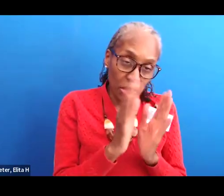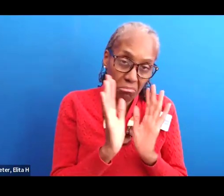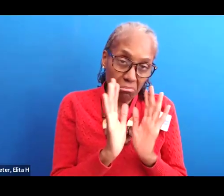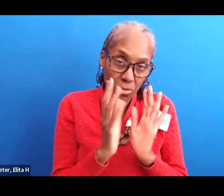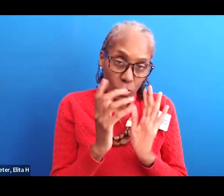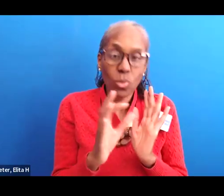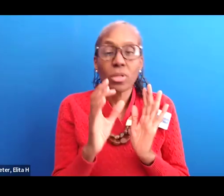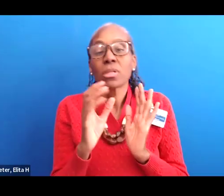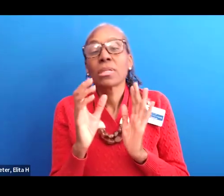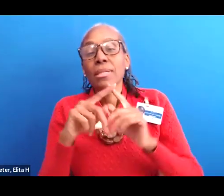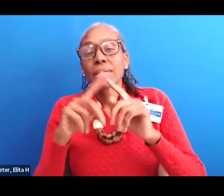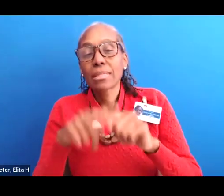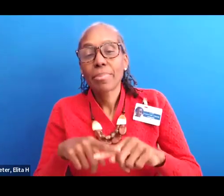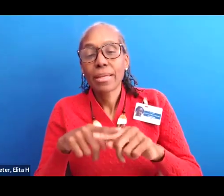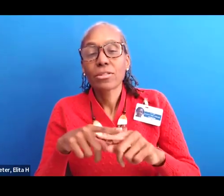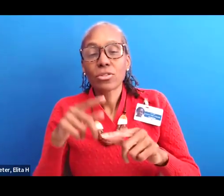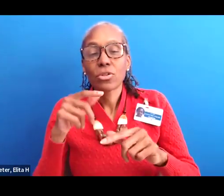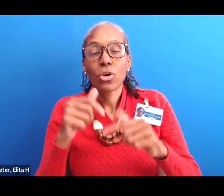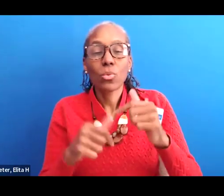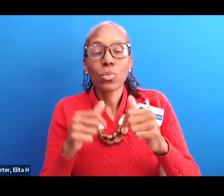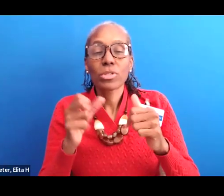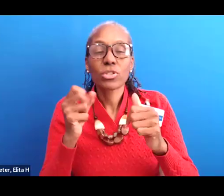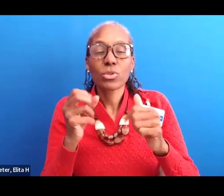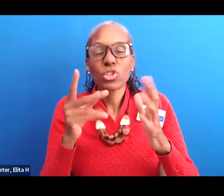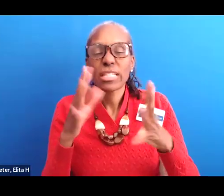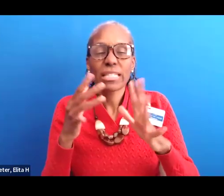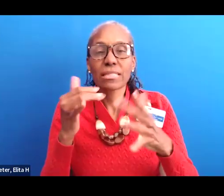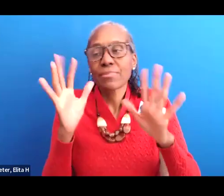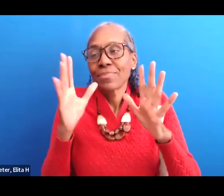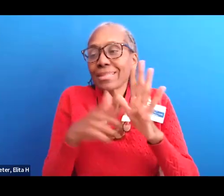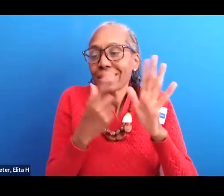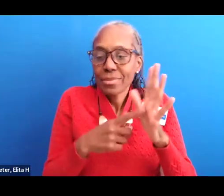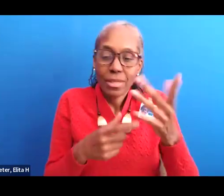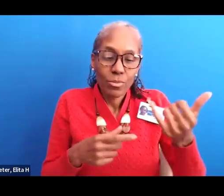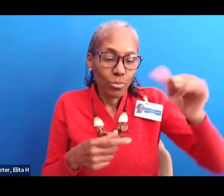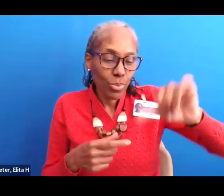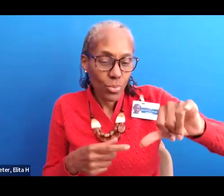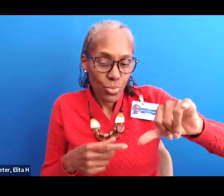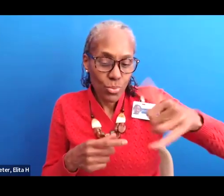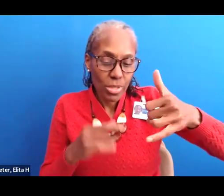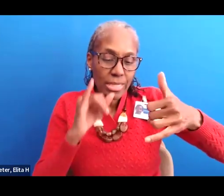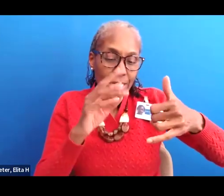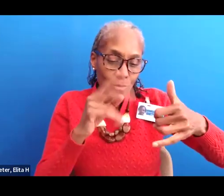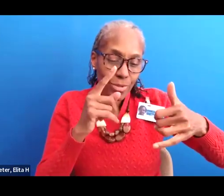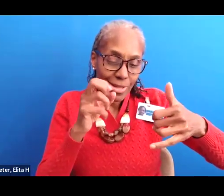It depends on what solution you're using in there. Sometimes you put the irrigation in, and it just